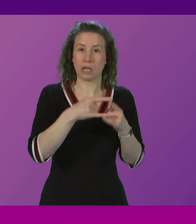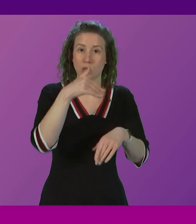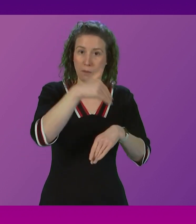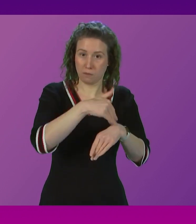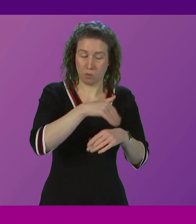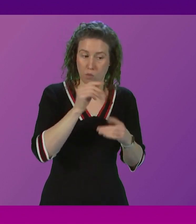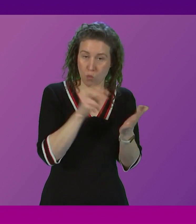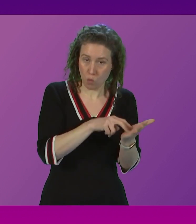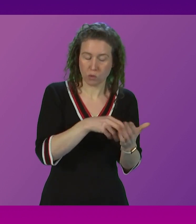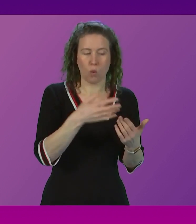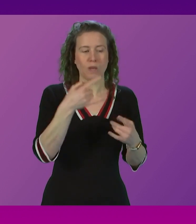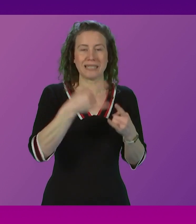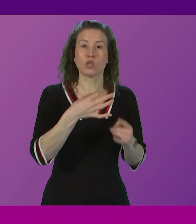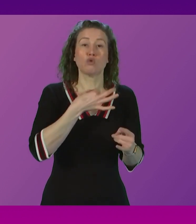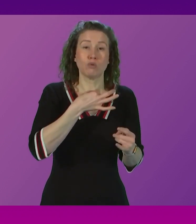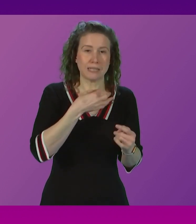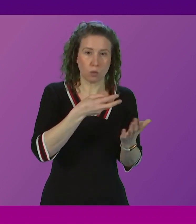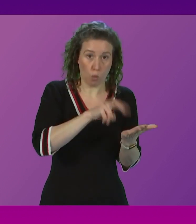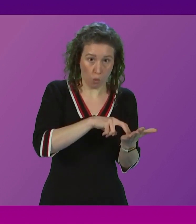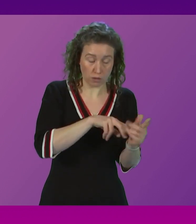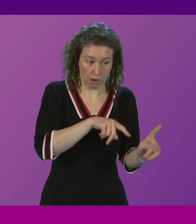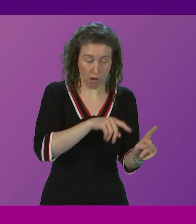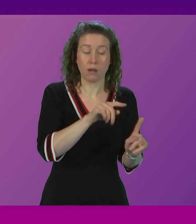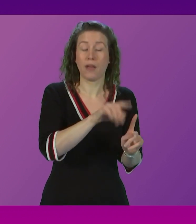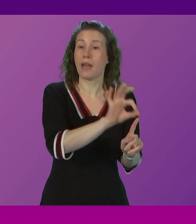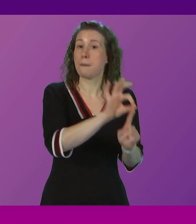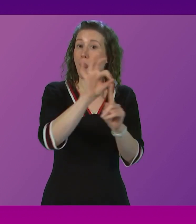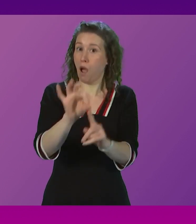prevention order or a sexual risk order that would prevent a GRC application.